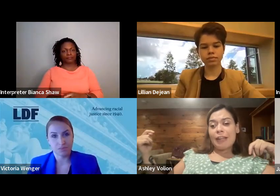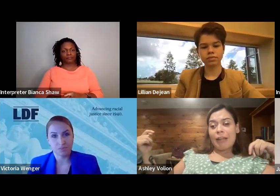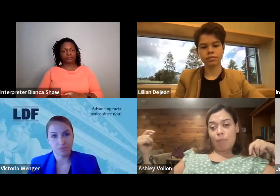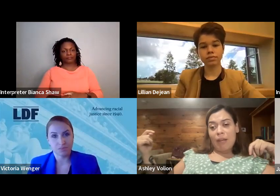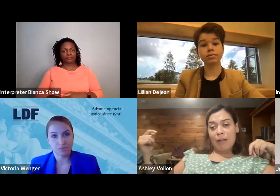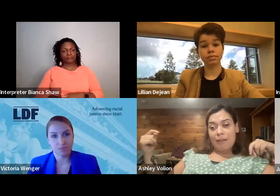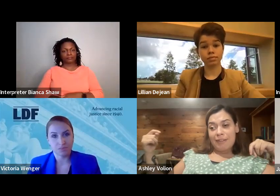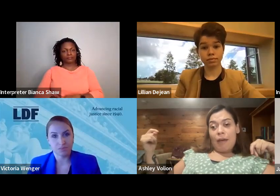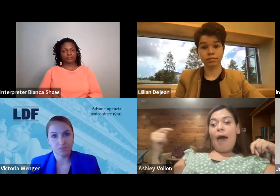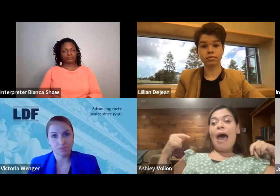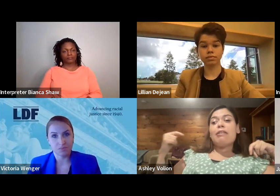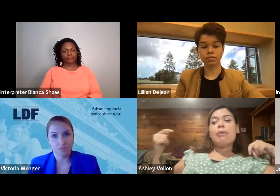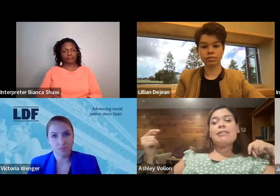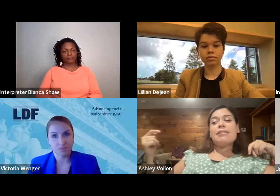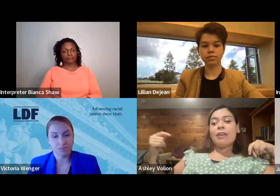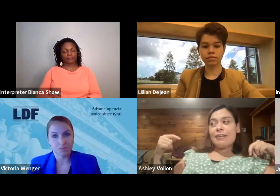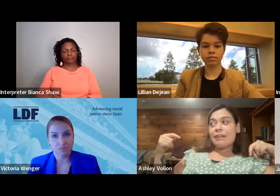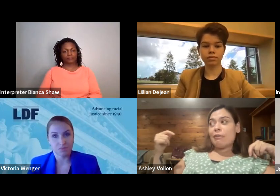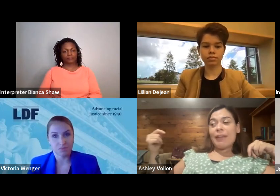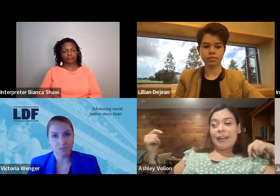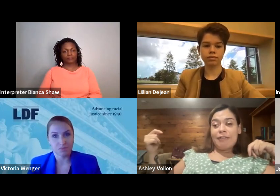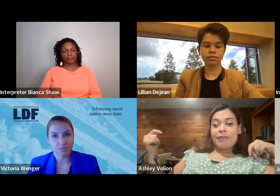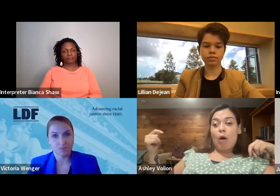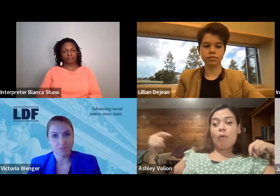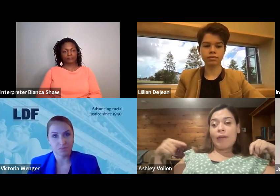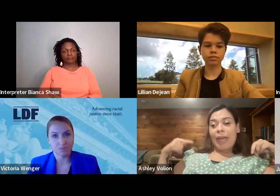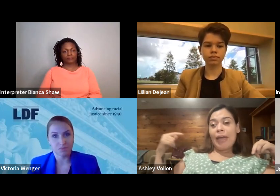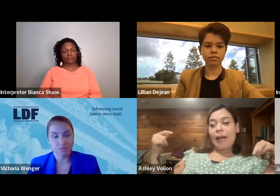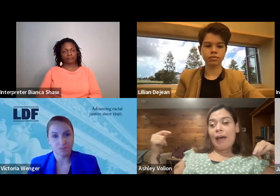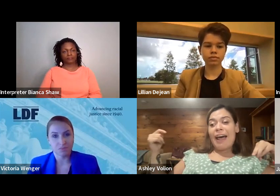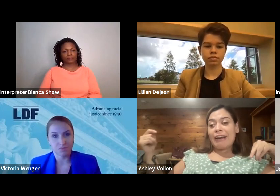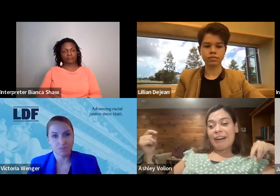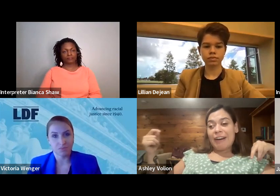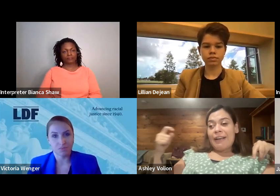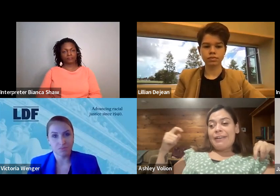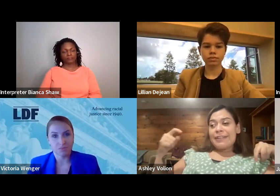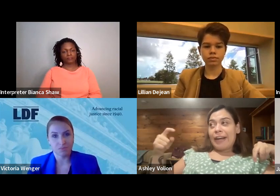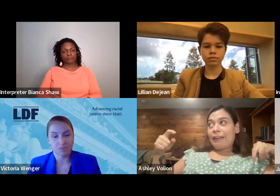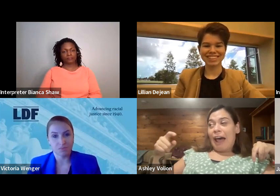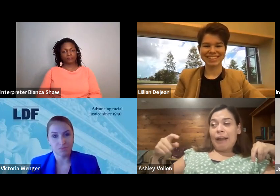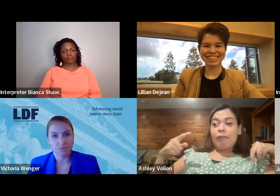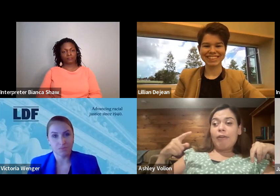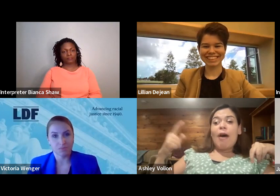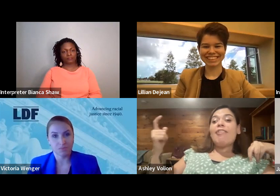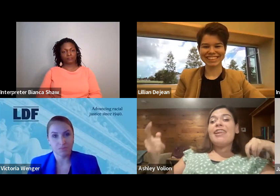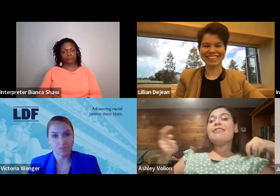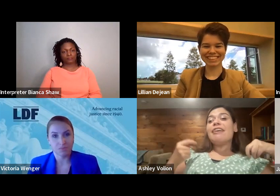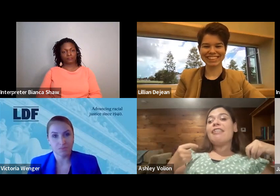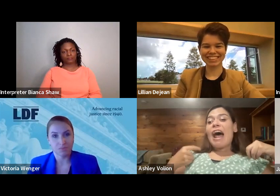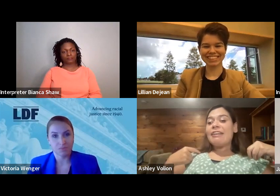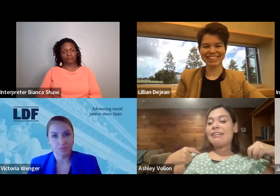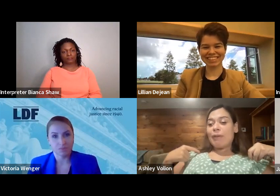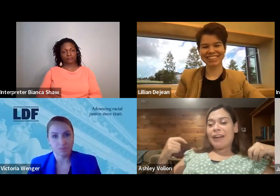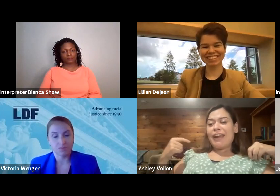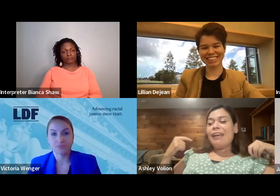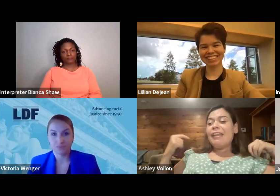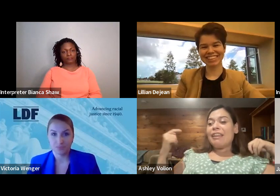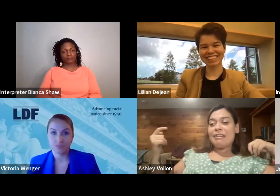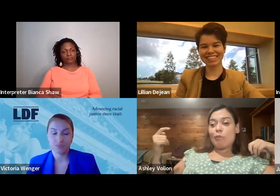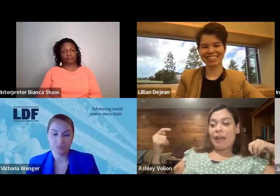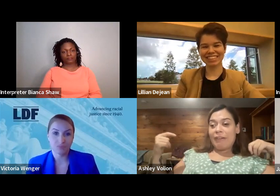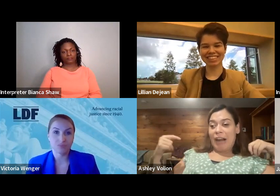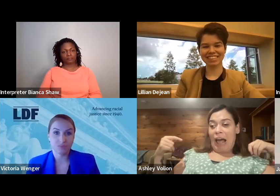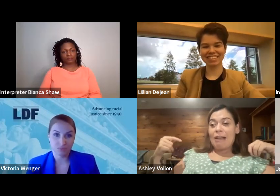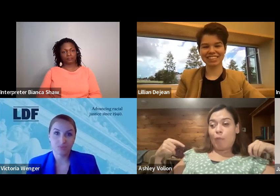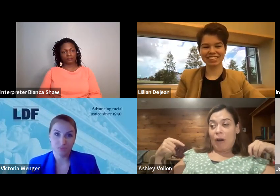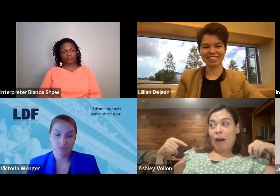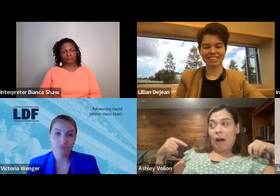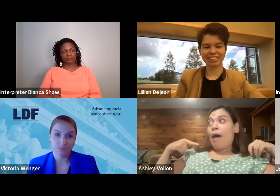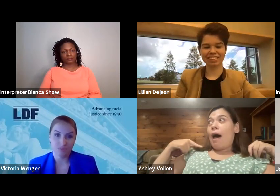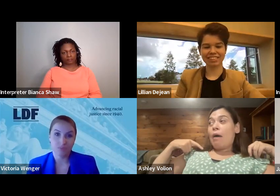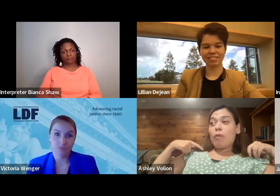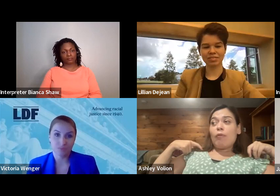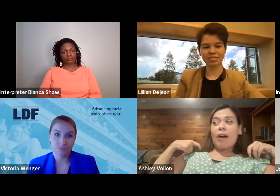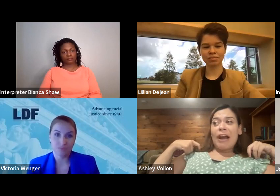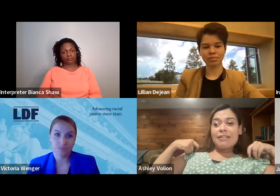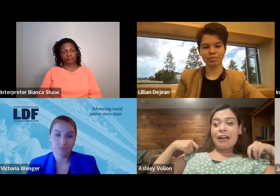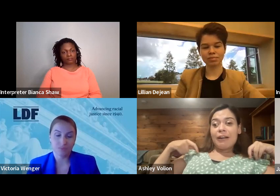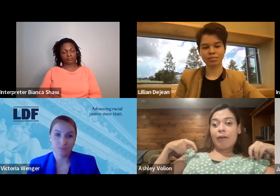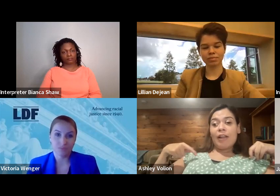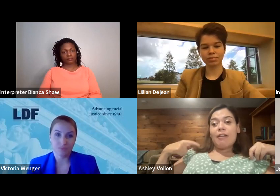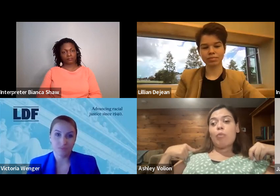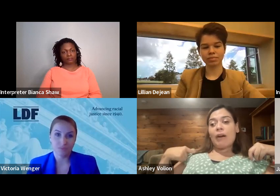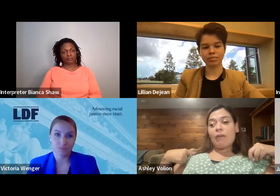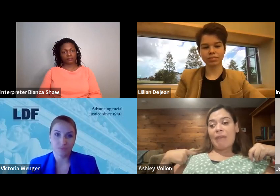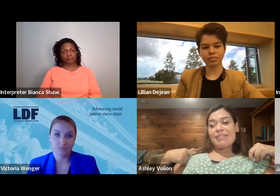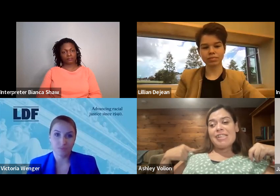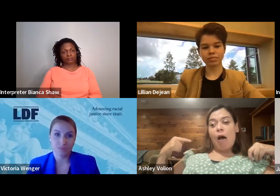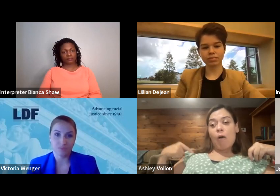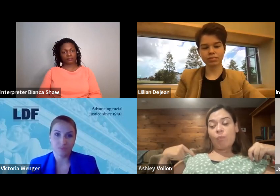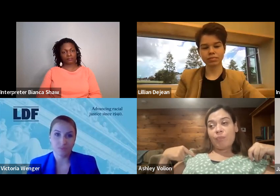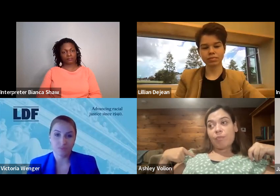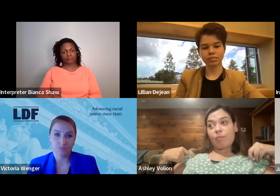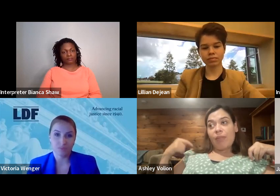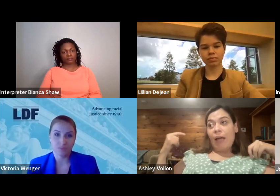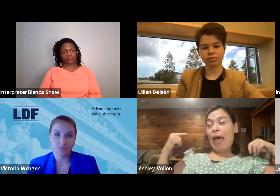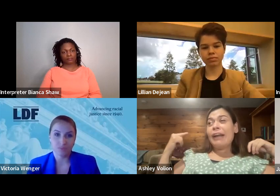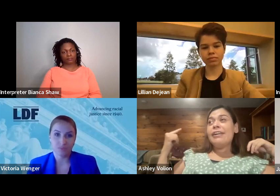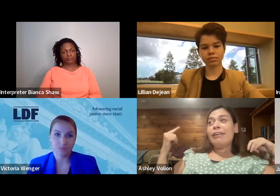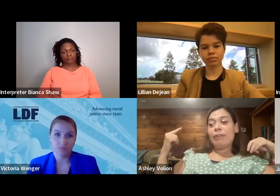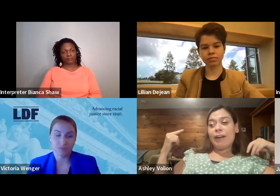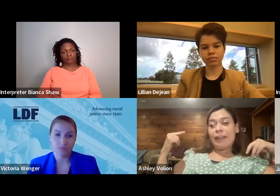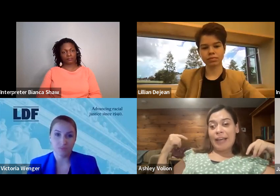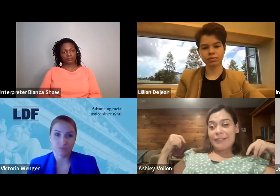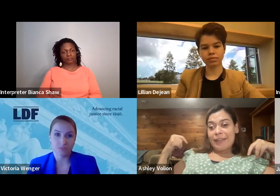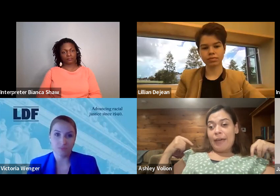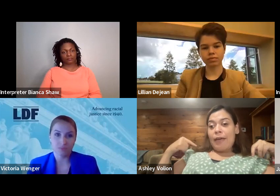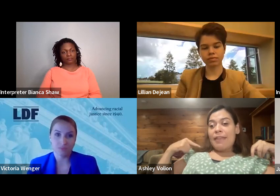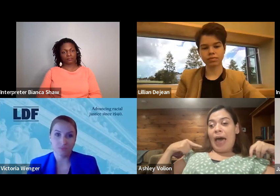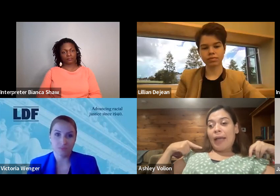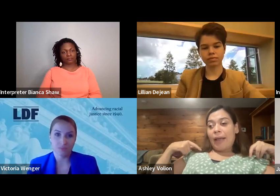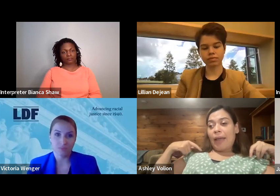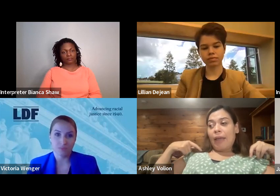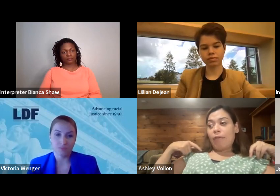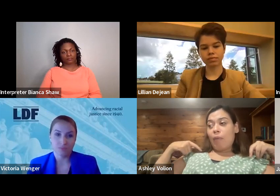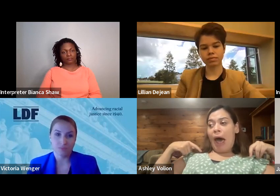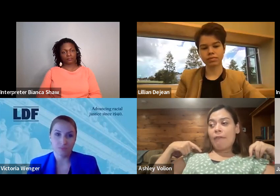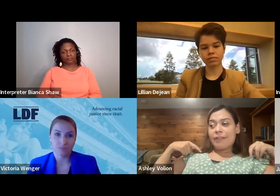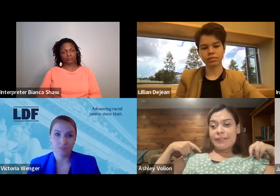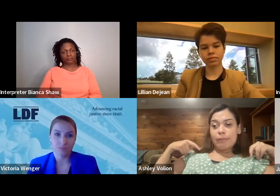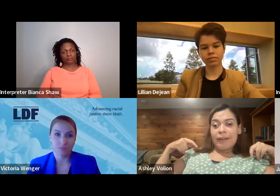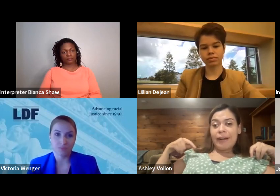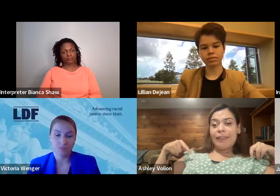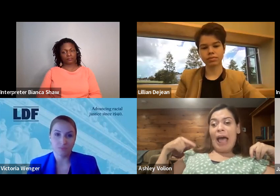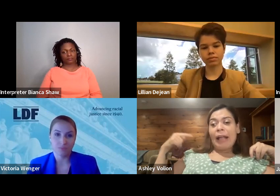Because other person with the disability you don't get a letter stating that if you have this or that disability, this is where you can ask for before I start doing this work myself, I didn't realize that If you have a disability